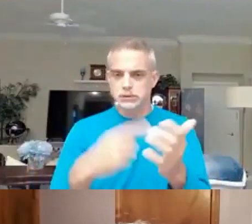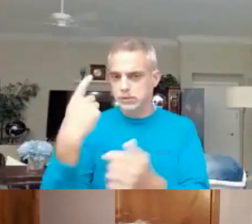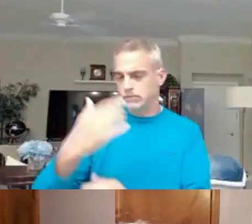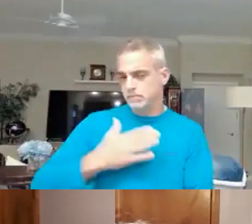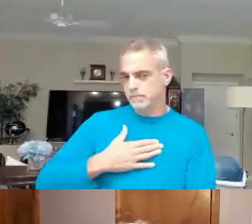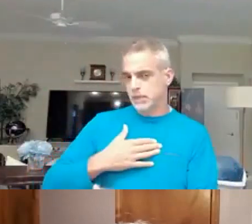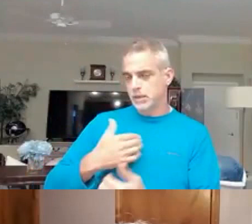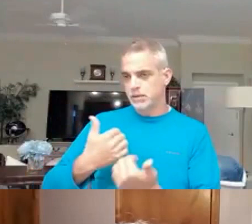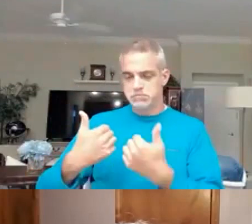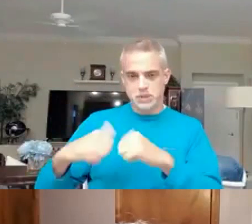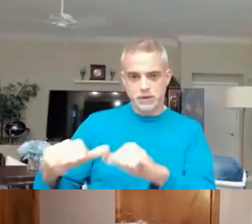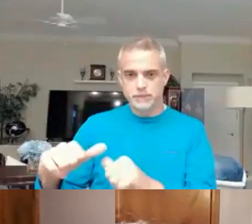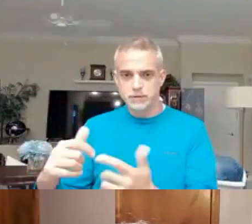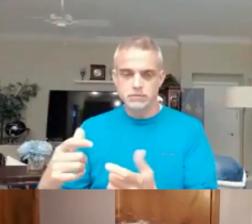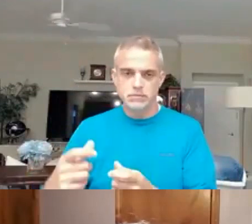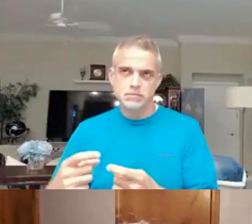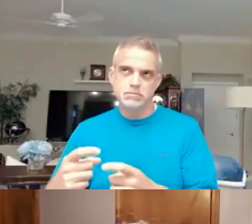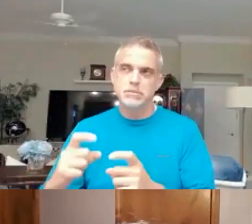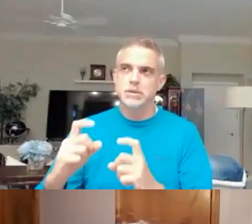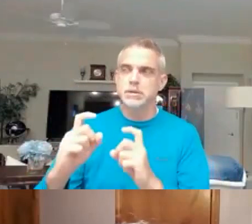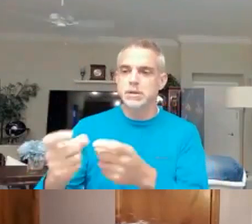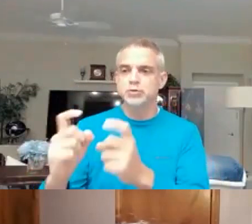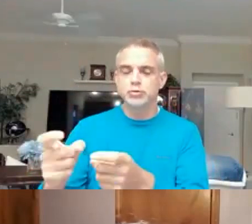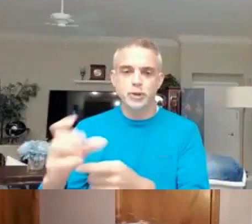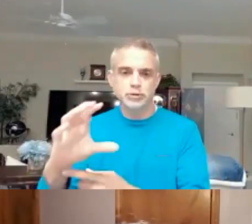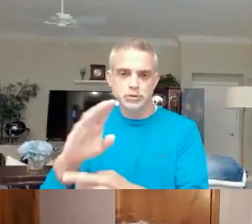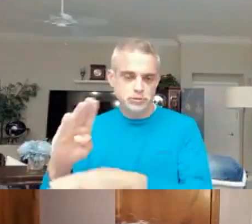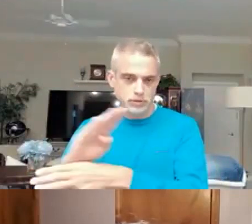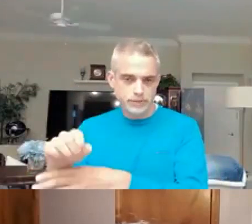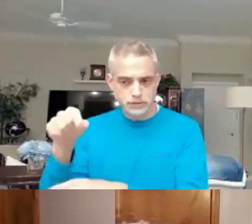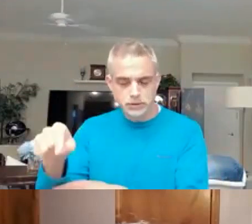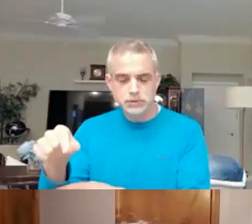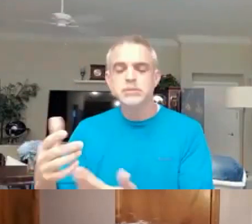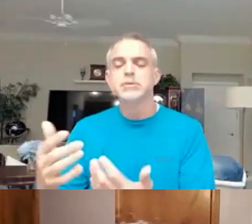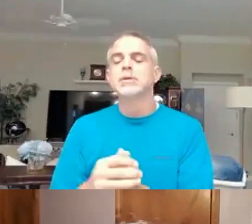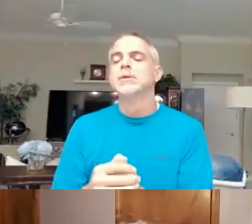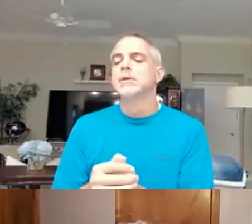recognized for different awards and different things and my efforts and